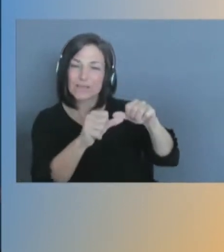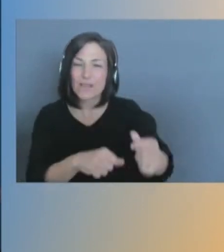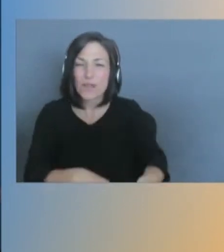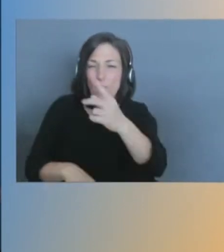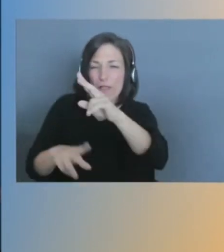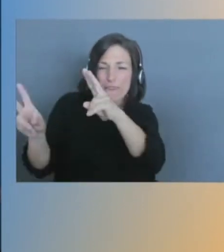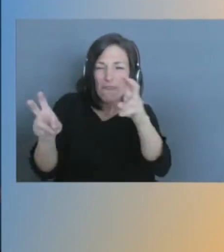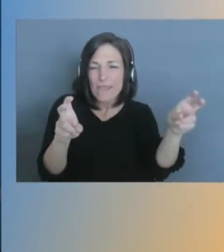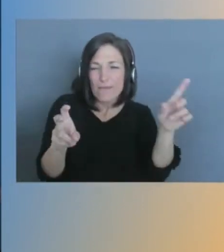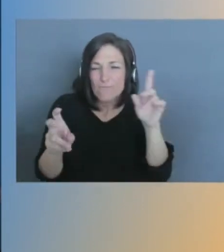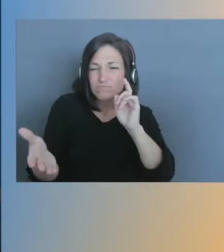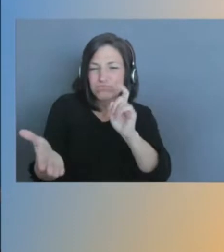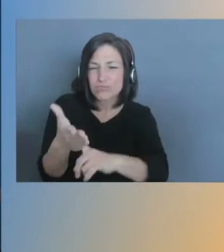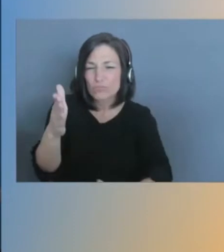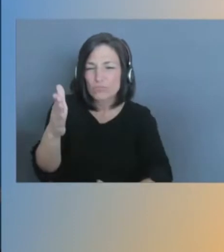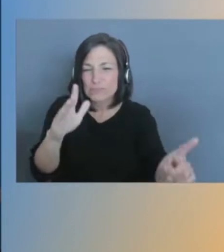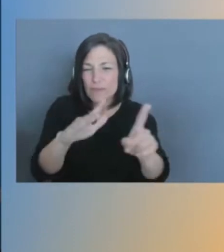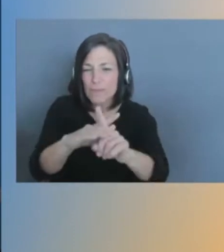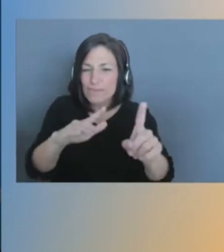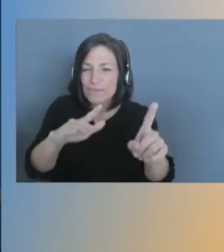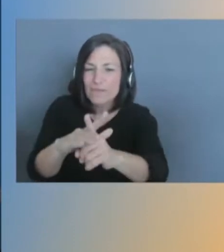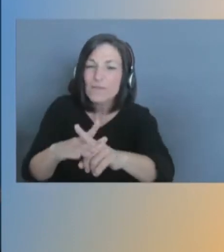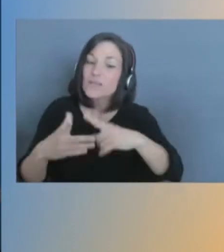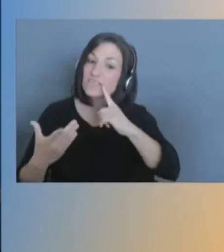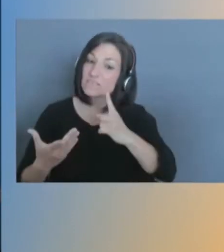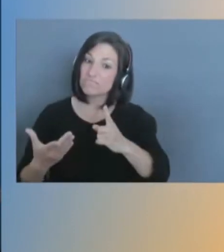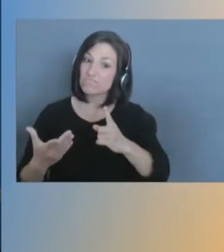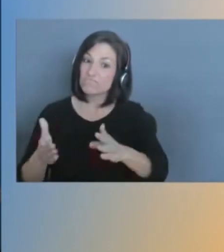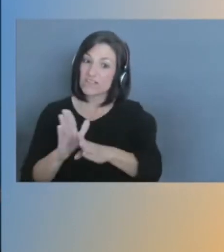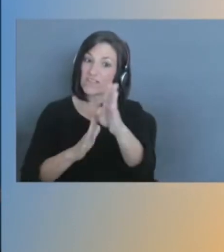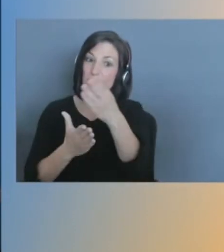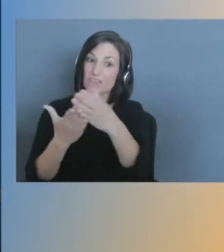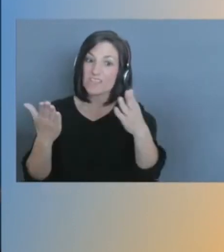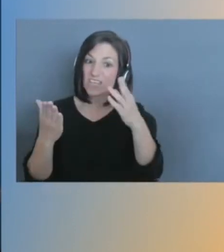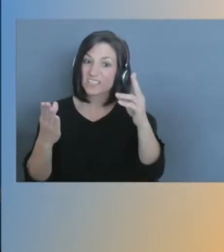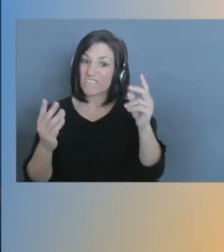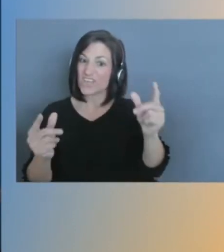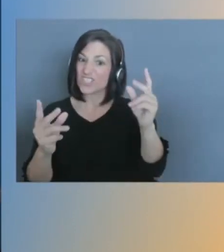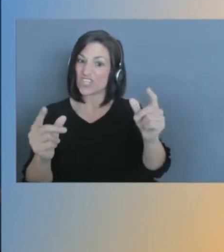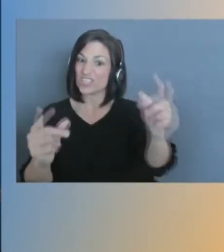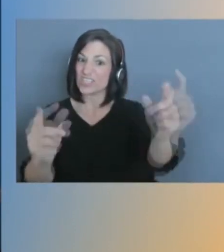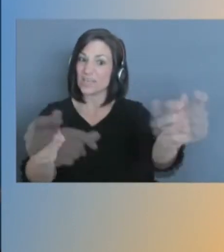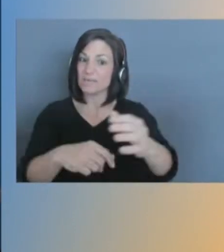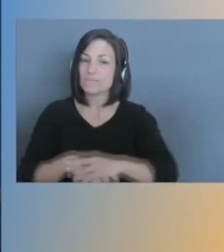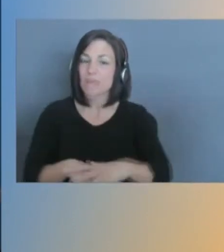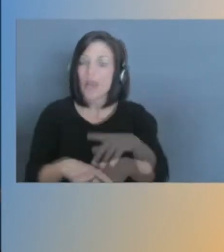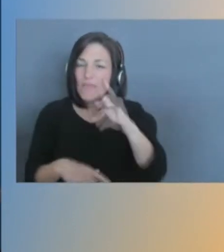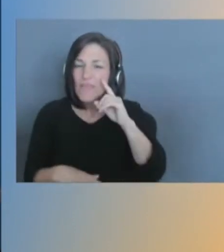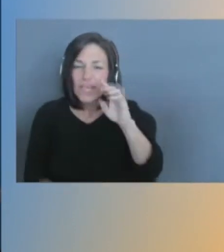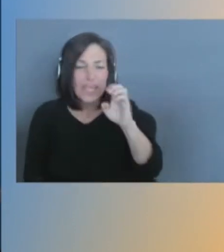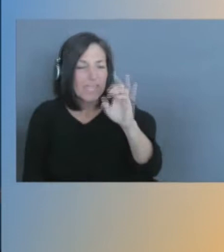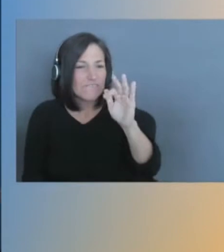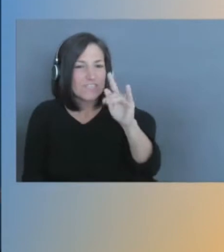is developing things efficiently. And I think efficiency, one of the byproducts of that efficiency is our ability